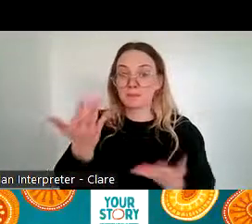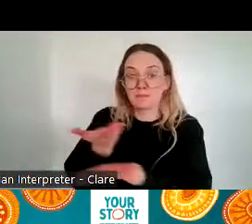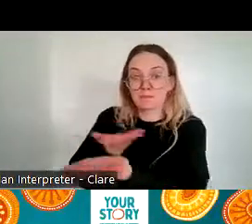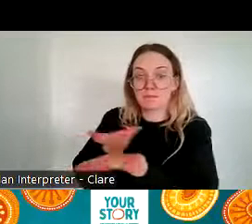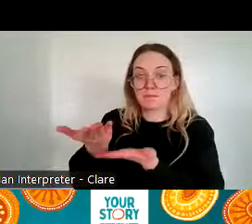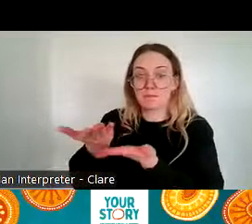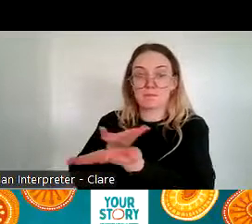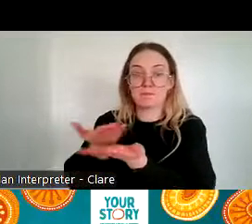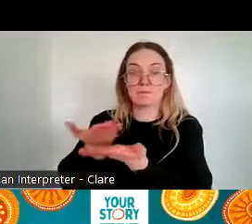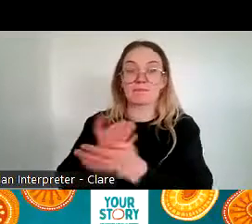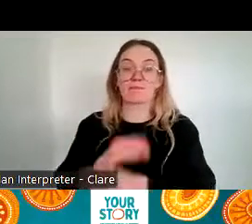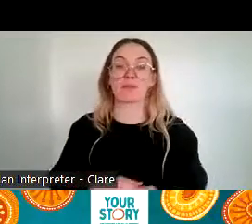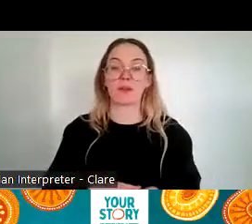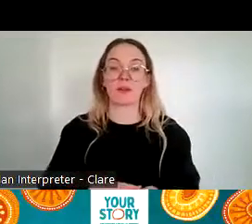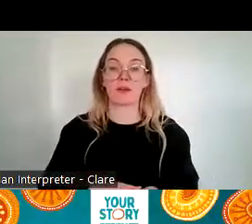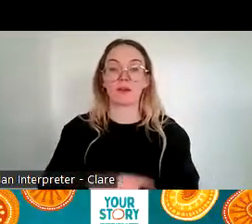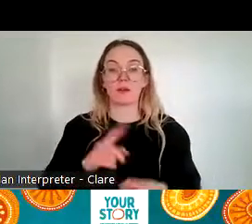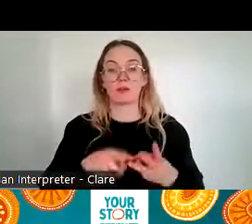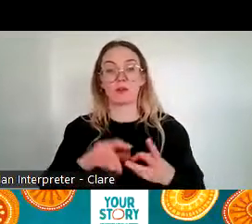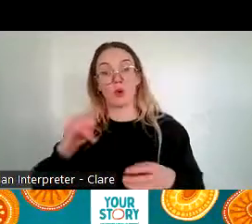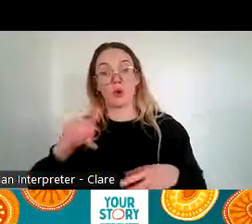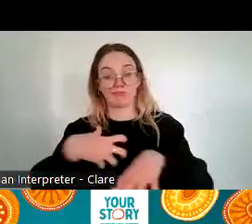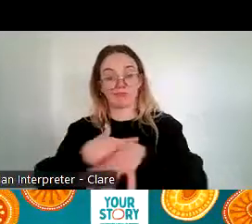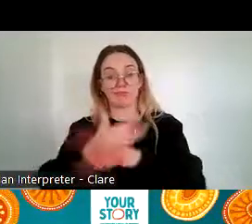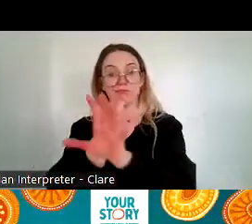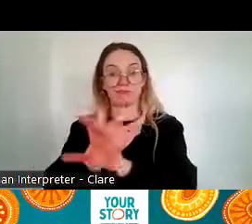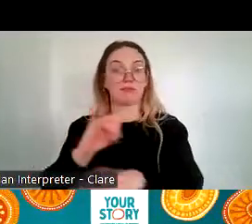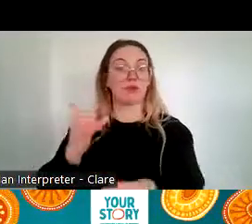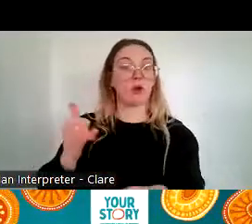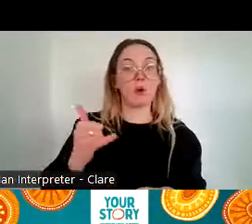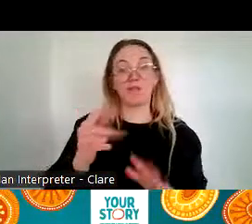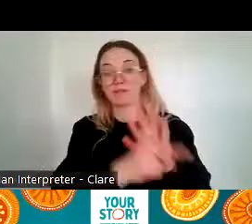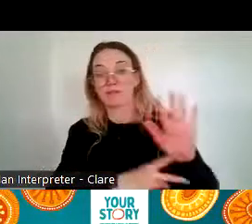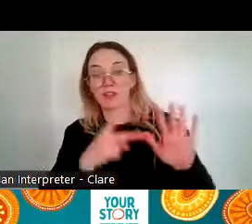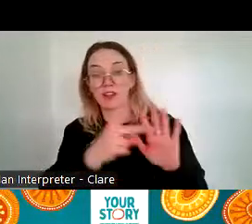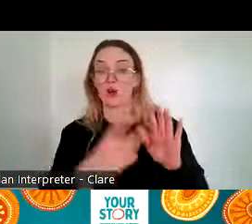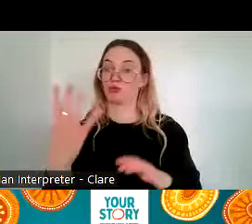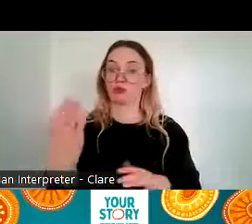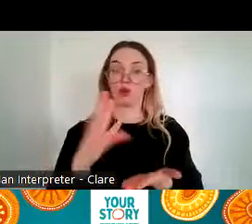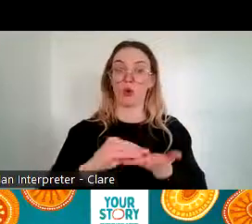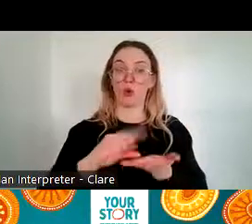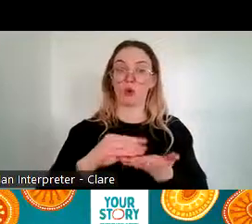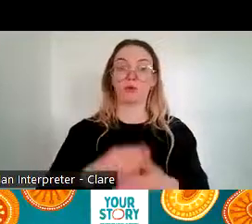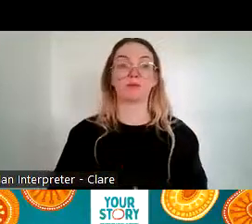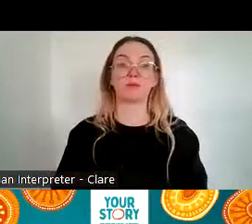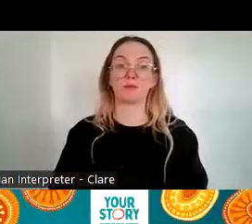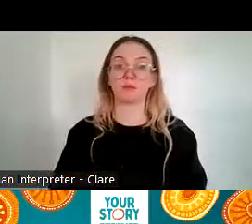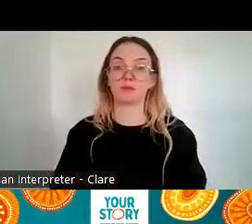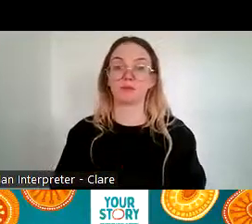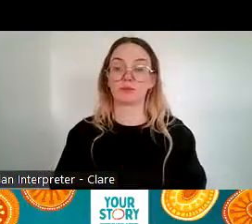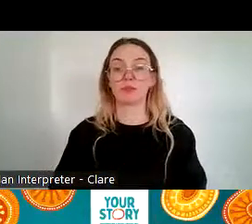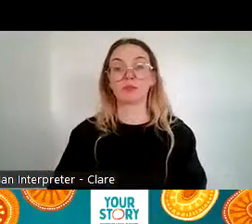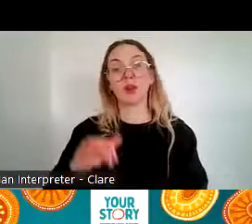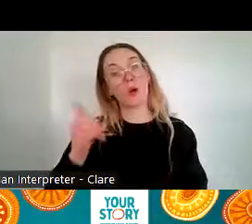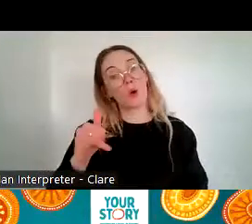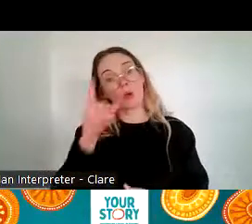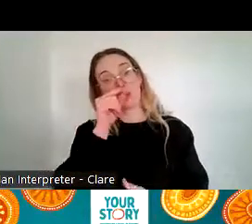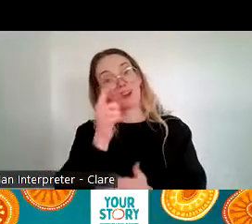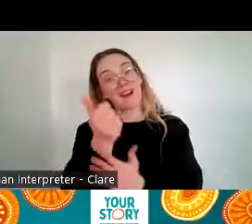or it can be video or audio recorded or, indeed, it could be a piece of art and